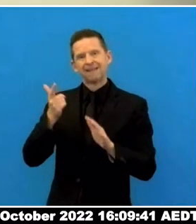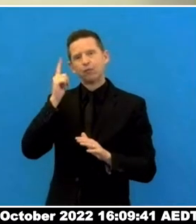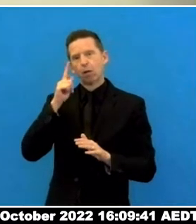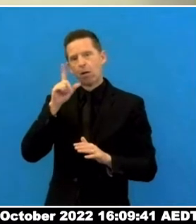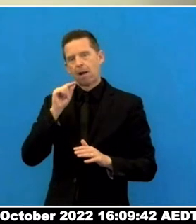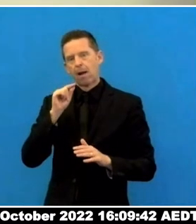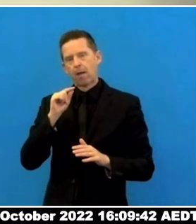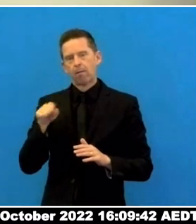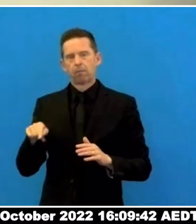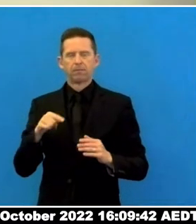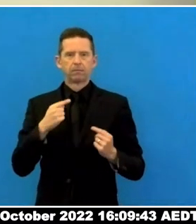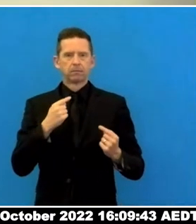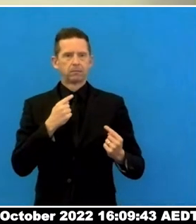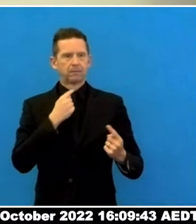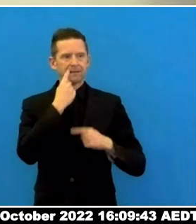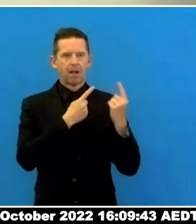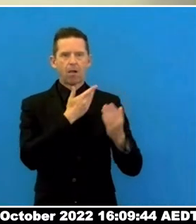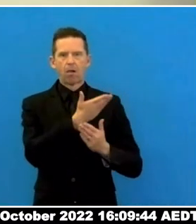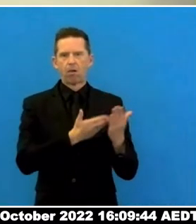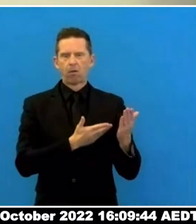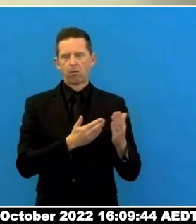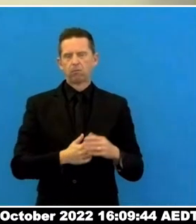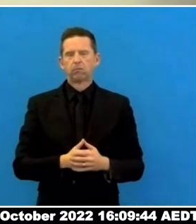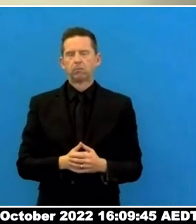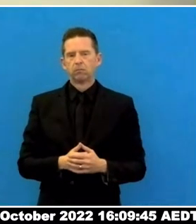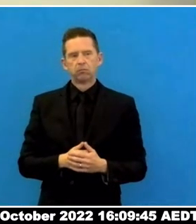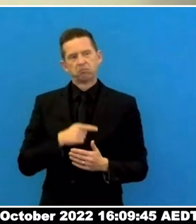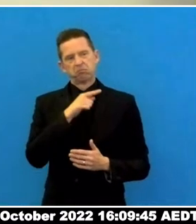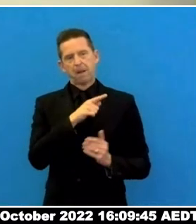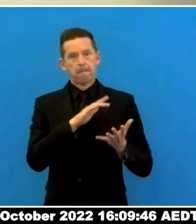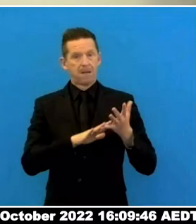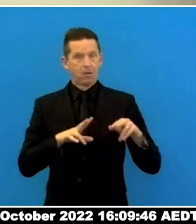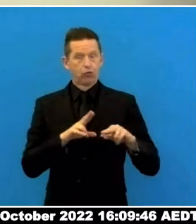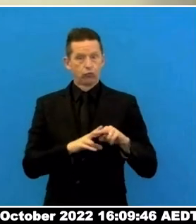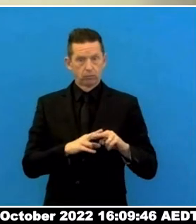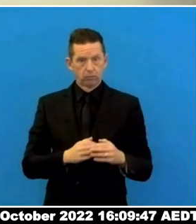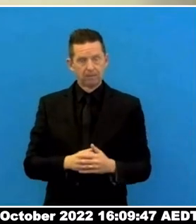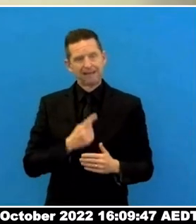to the that can explain that to parents and say that the child